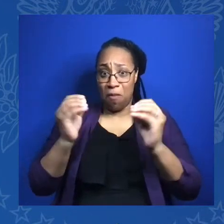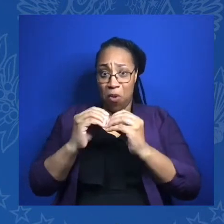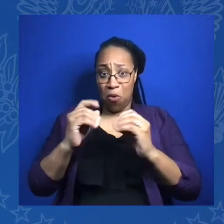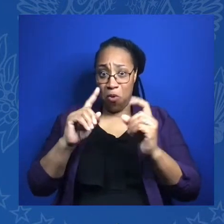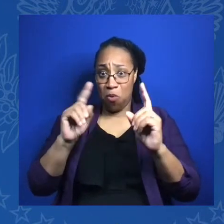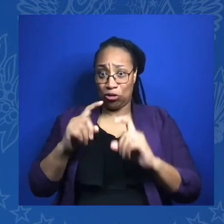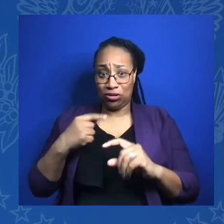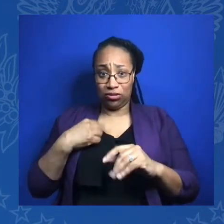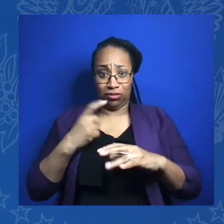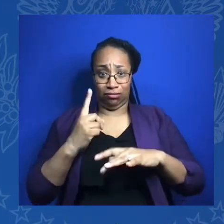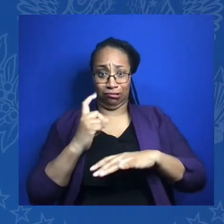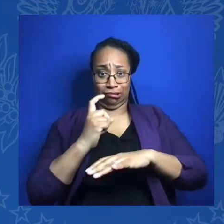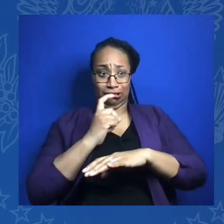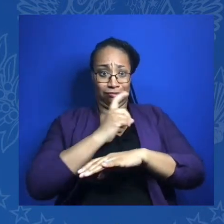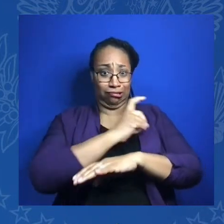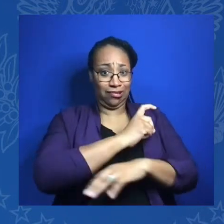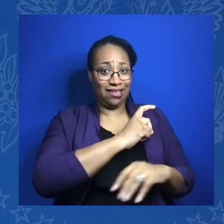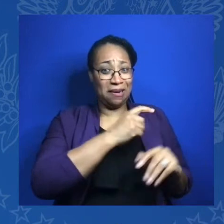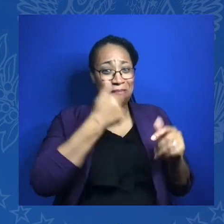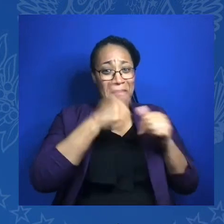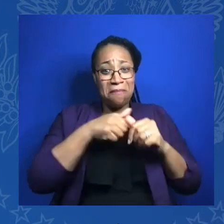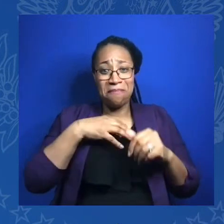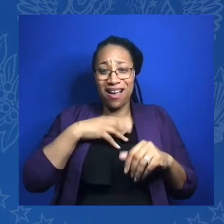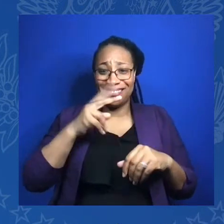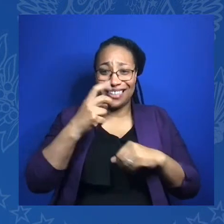Yeah, I know, I just announced my reelection campaign.